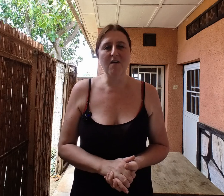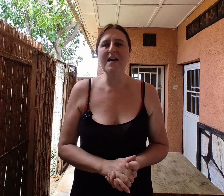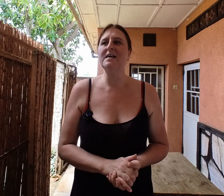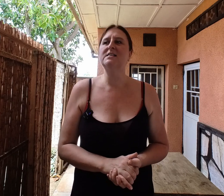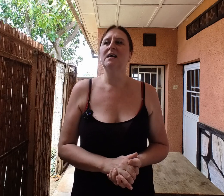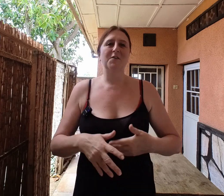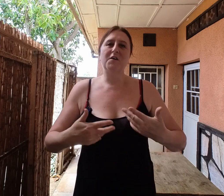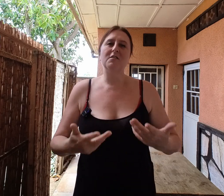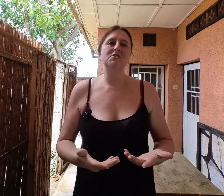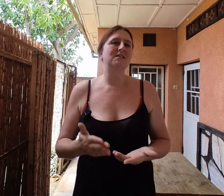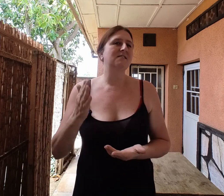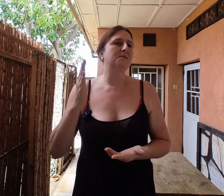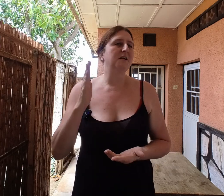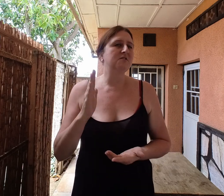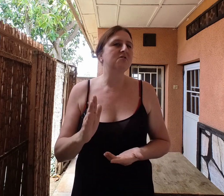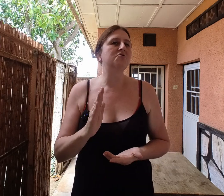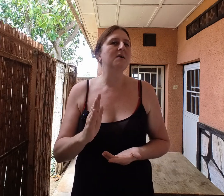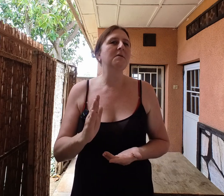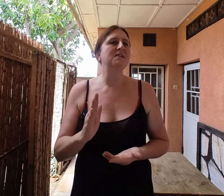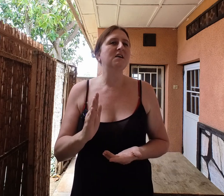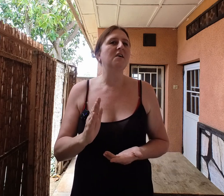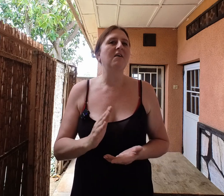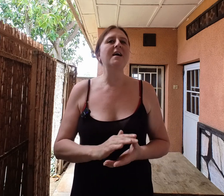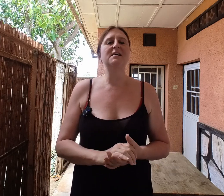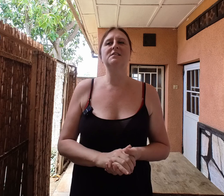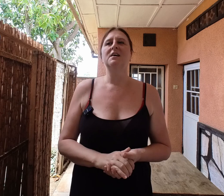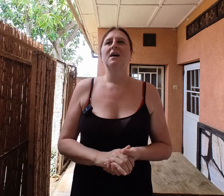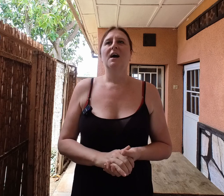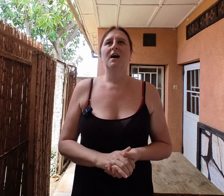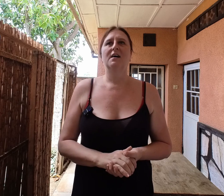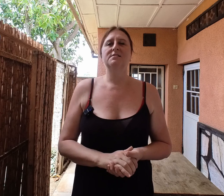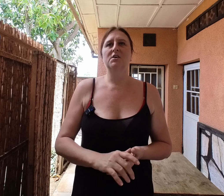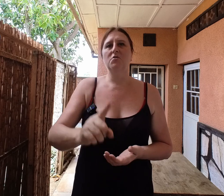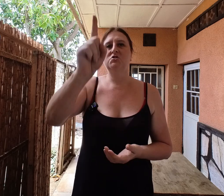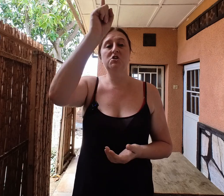correct. Deaf culture tends to be extremely direct. So,